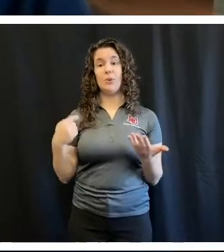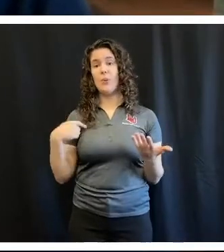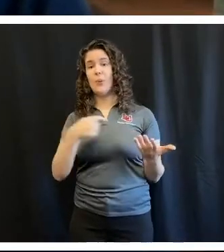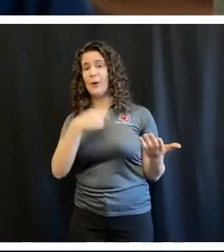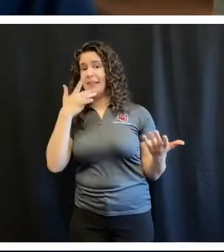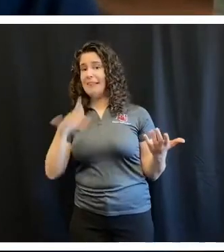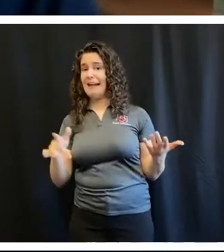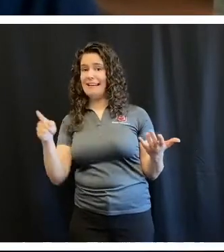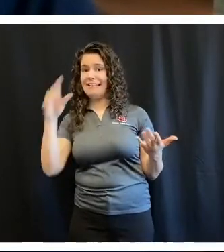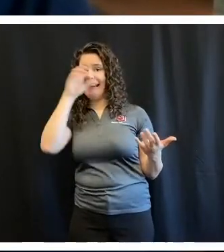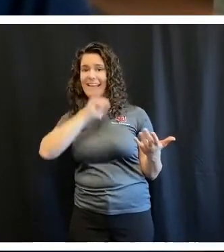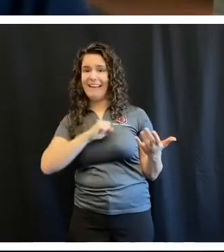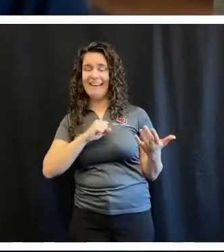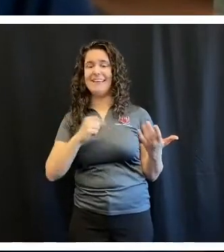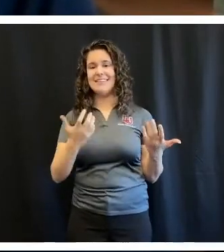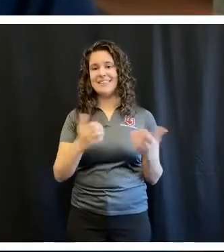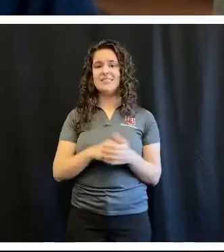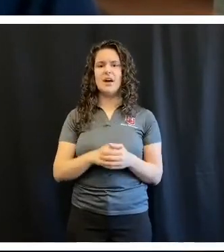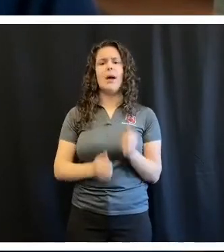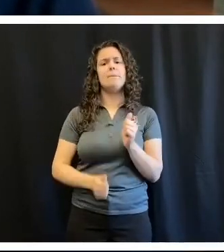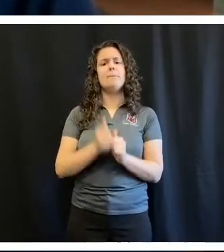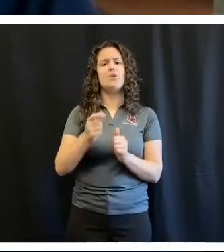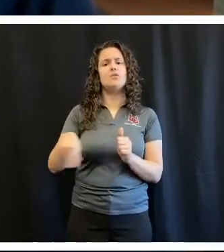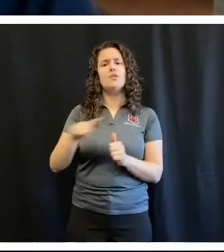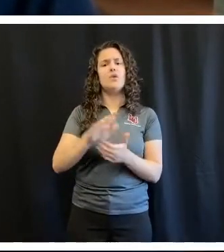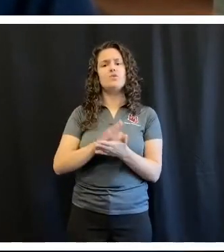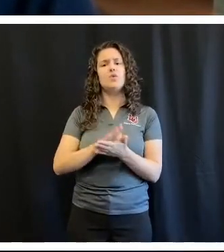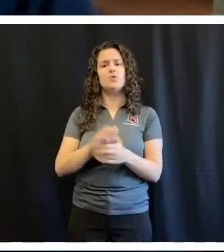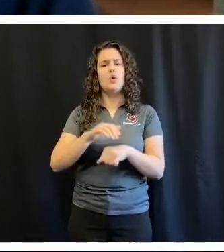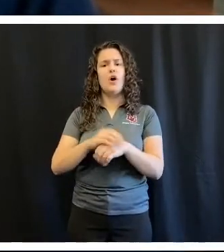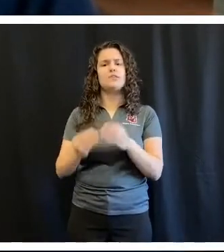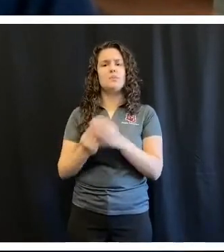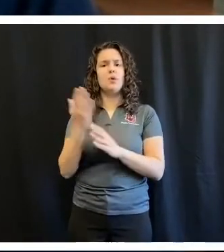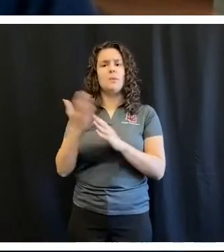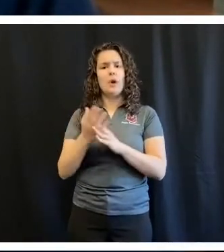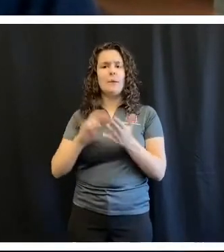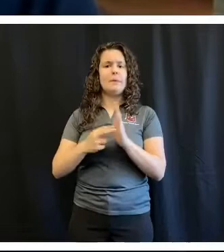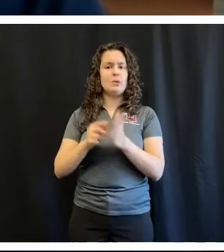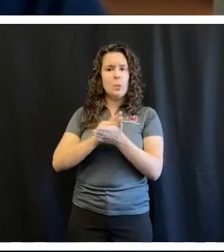as many schools were on Spring Break or heading into Spring Break, so that gave them a week or two to prepare.